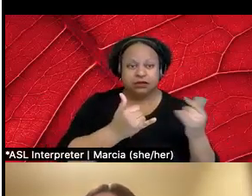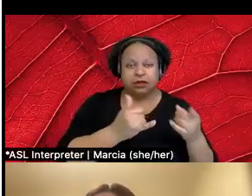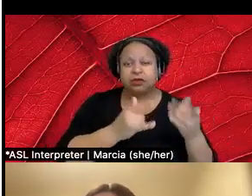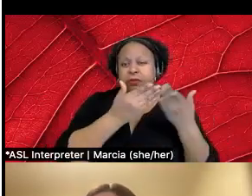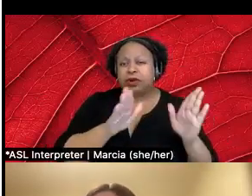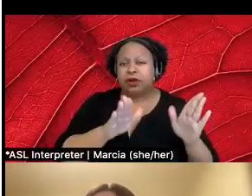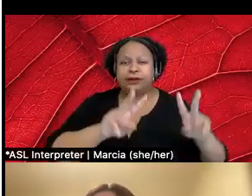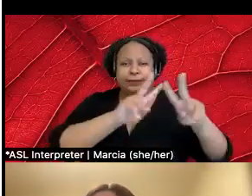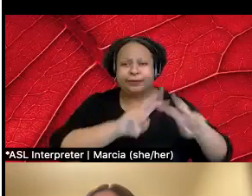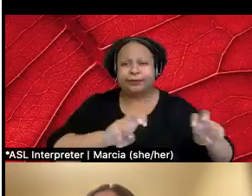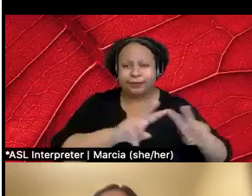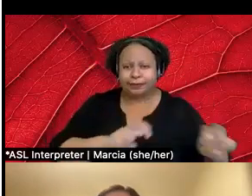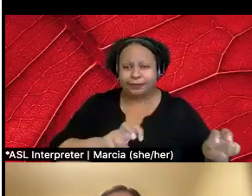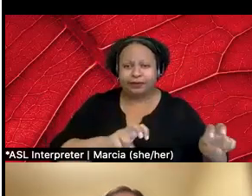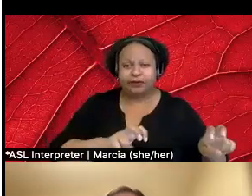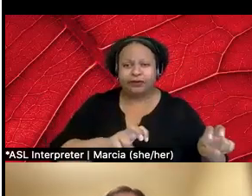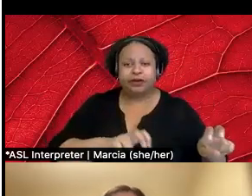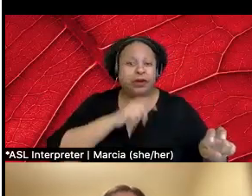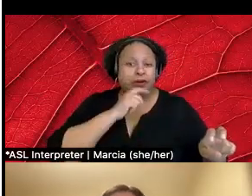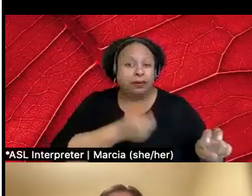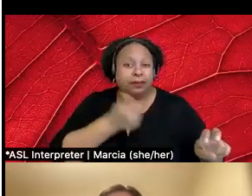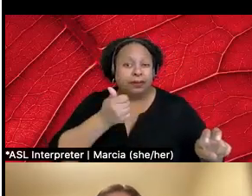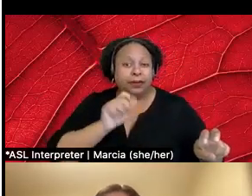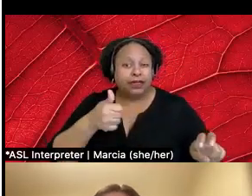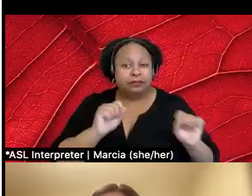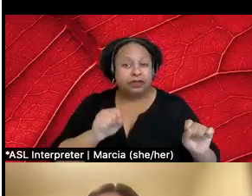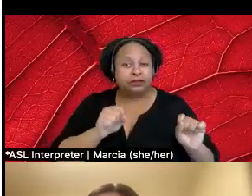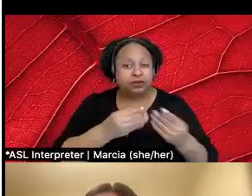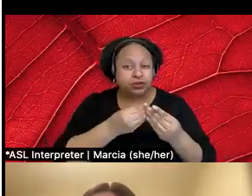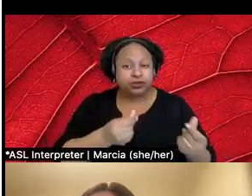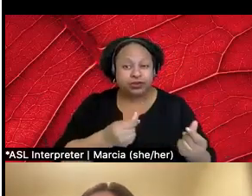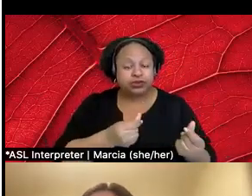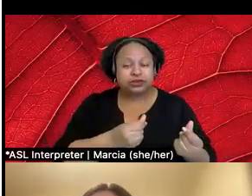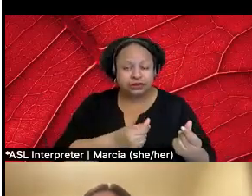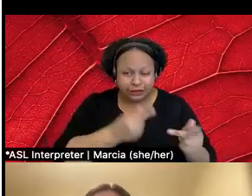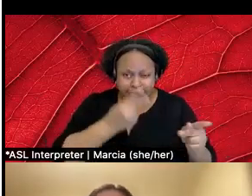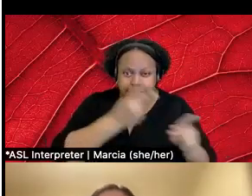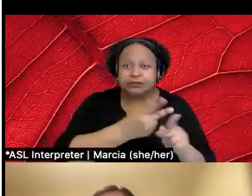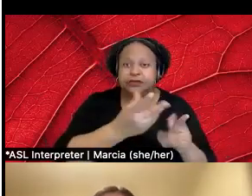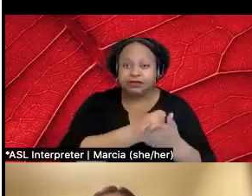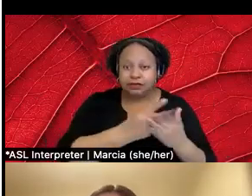so we don't eliminate any possible solutions right from the beginning. Then comes the environment.